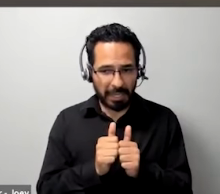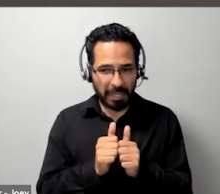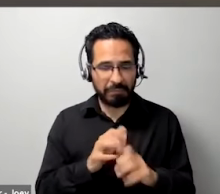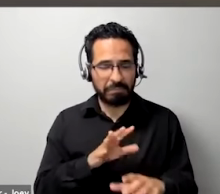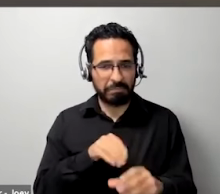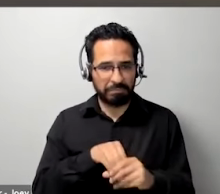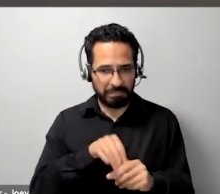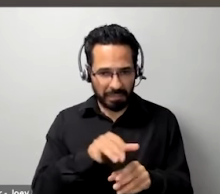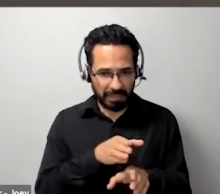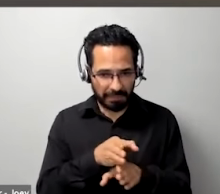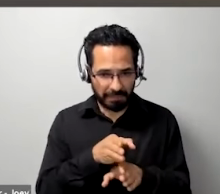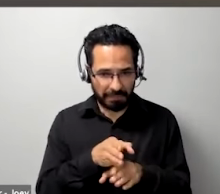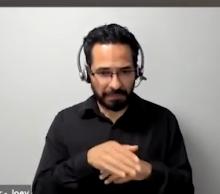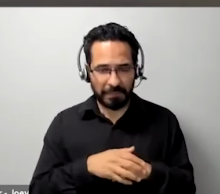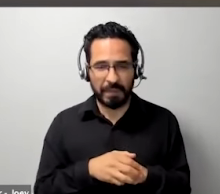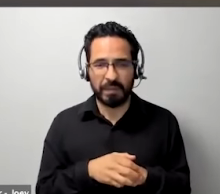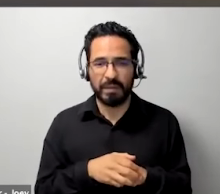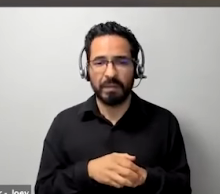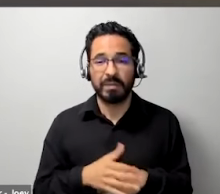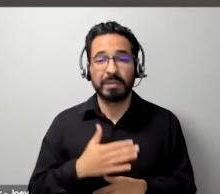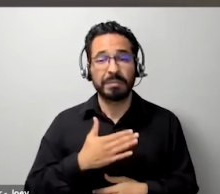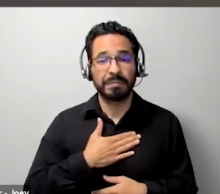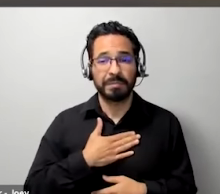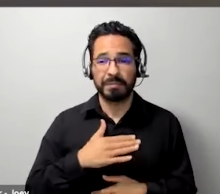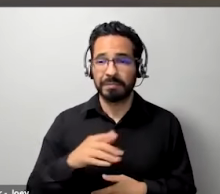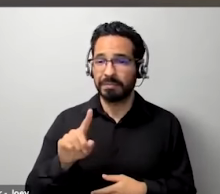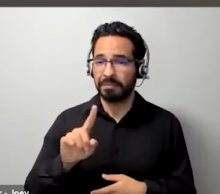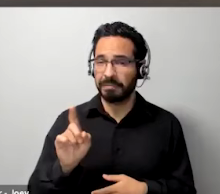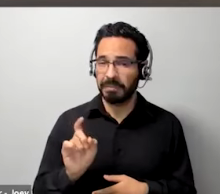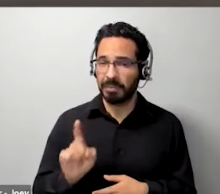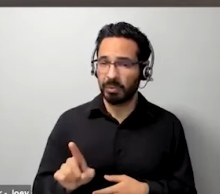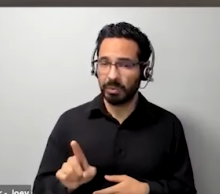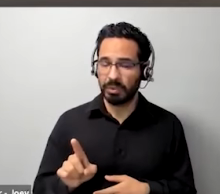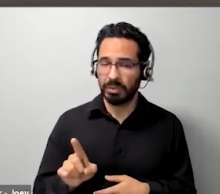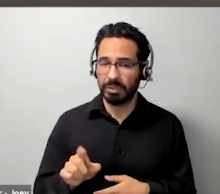So my question is, what was the one piece